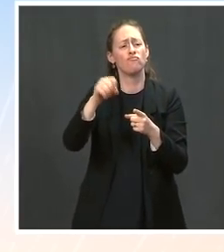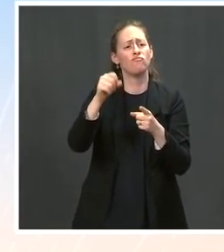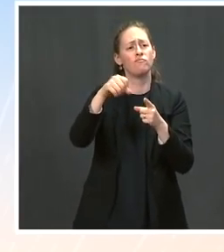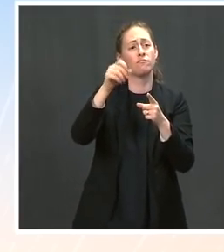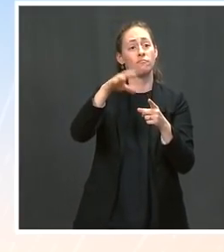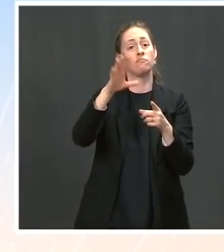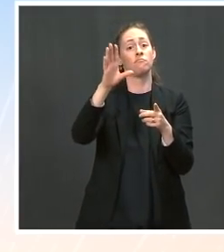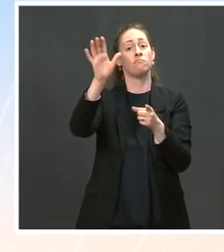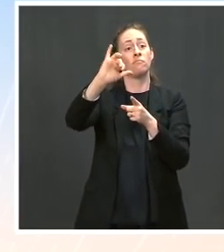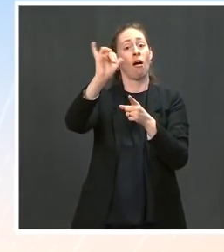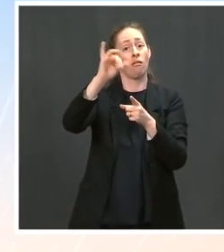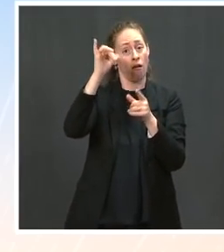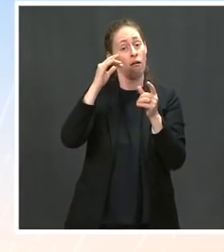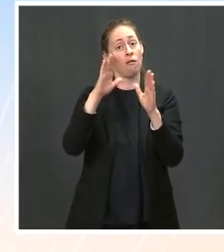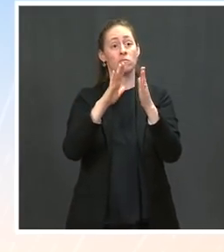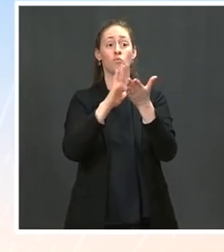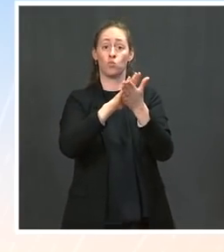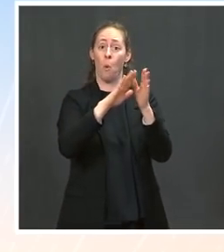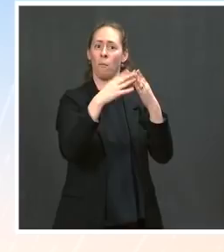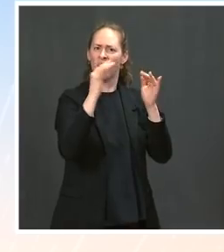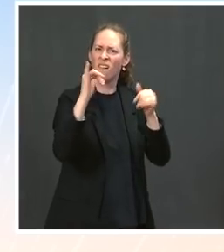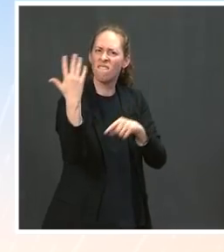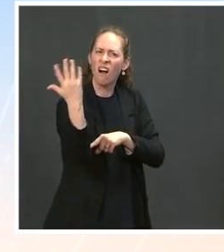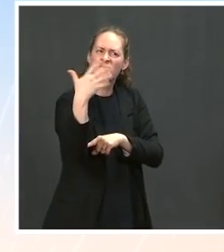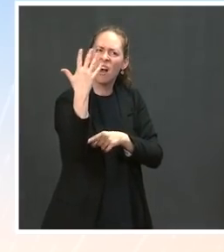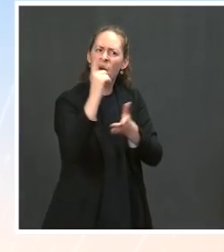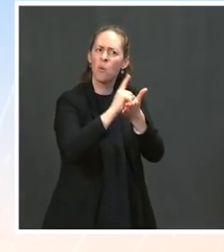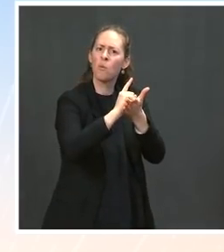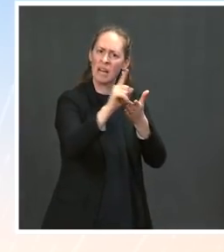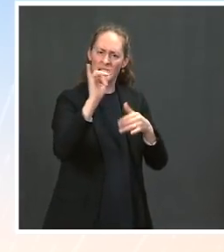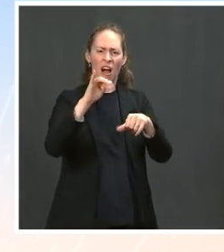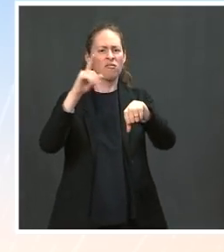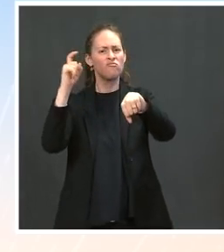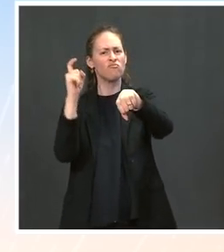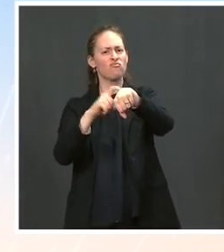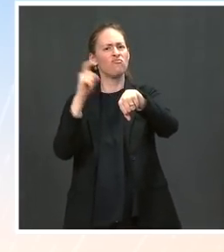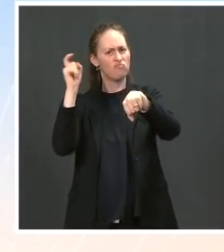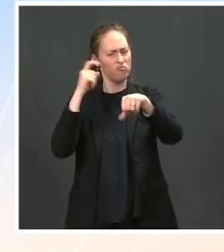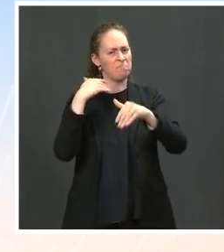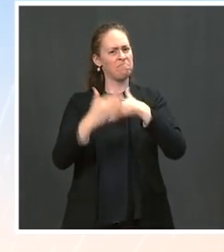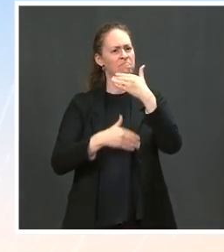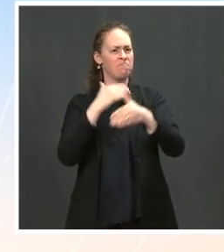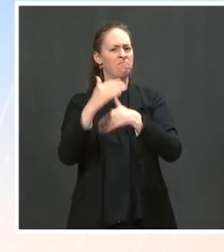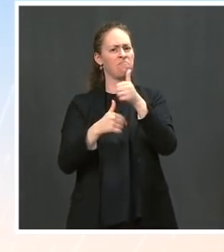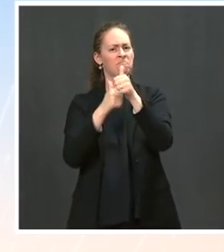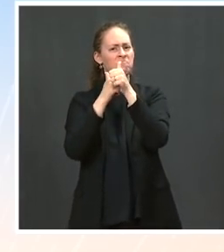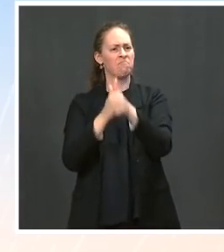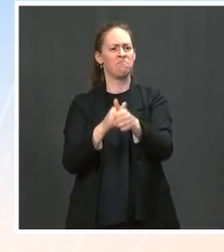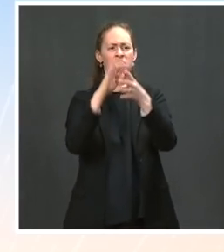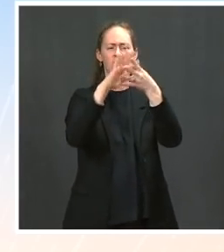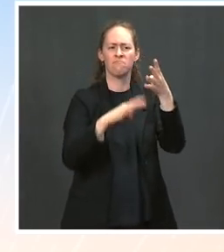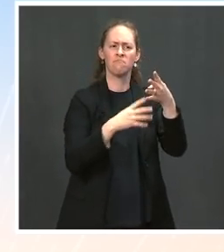And so we feel we're on the right track. And these mitigation measures -- including wearing masks, including taking steps